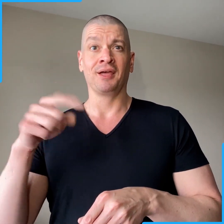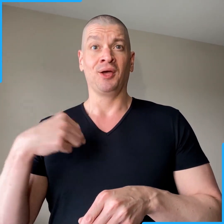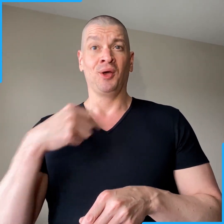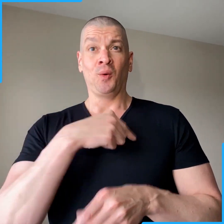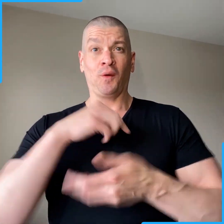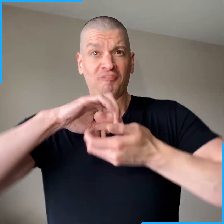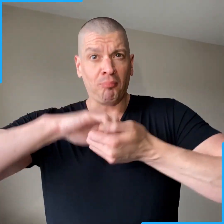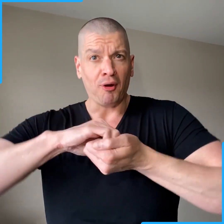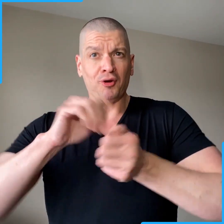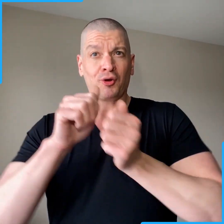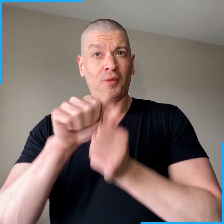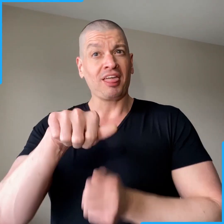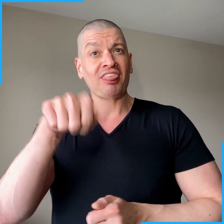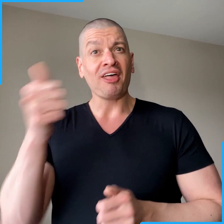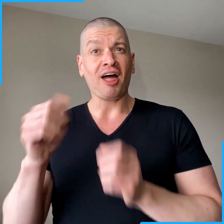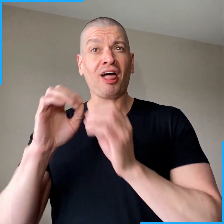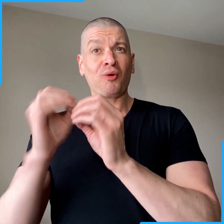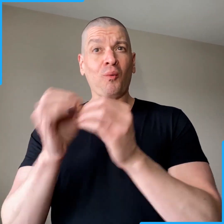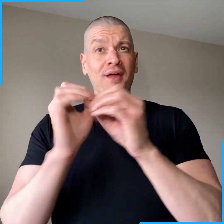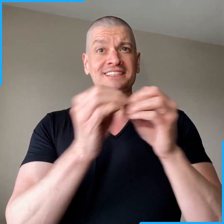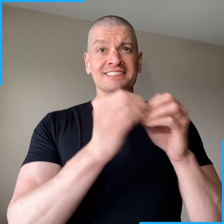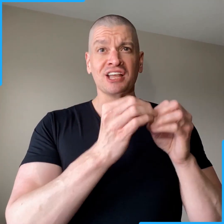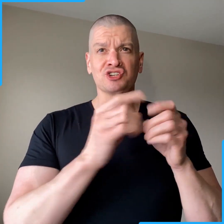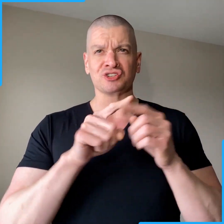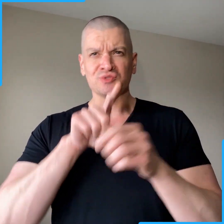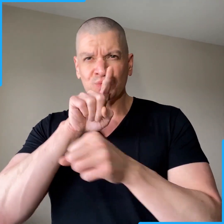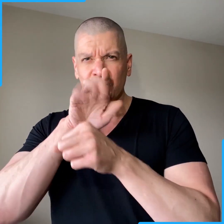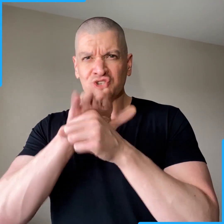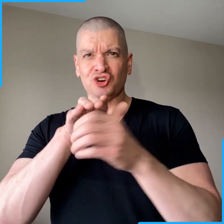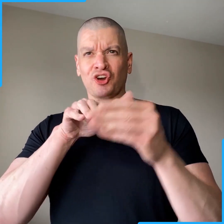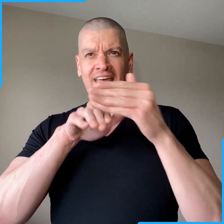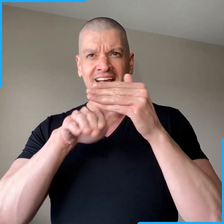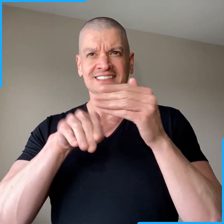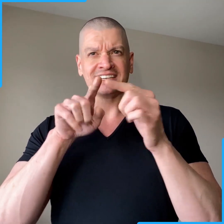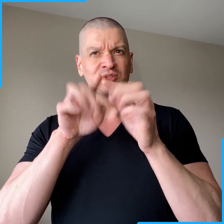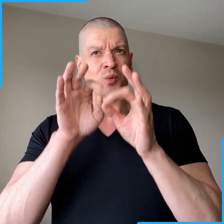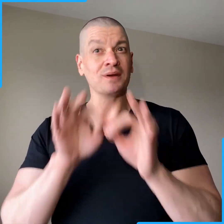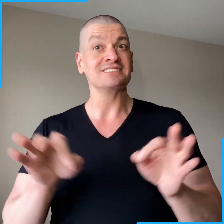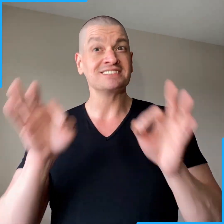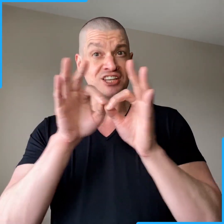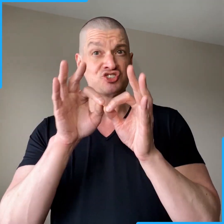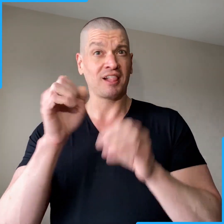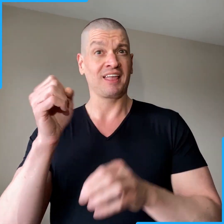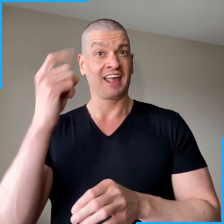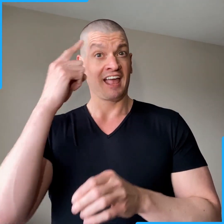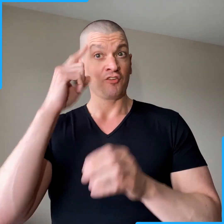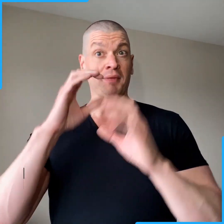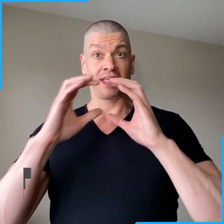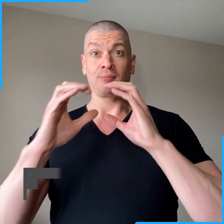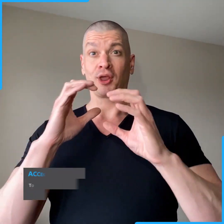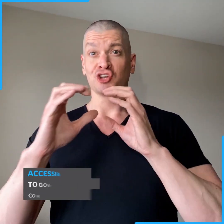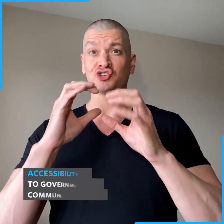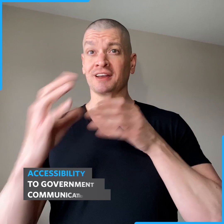We have partnered with other organizations to ensure access to essential government communication